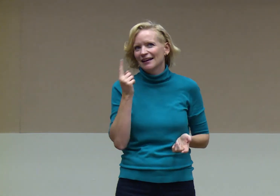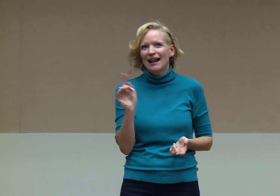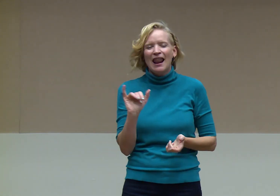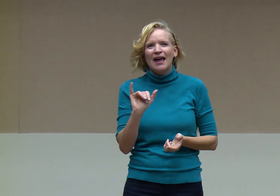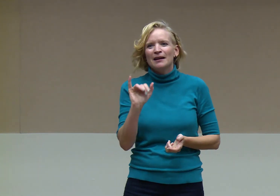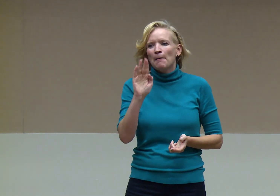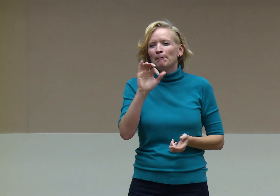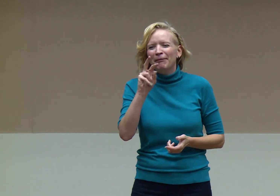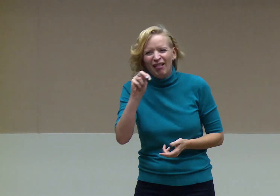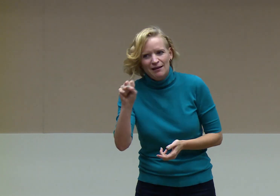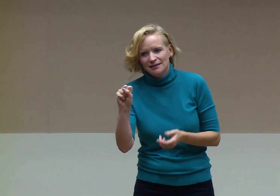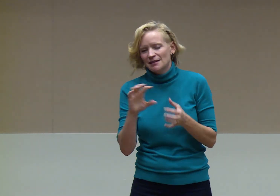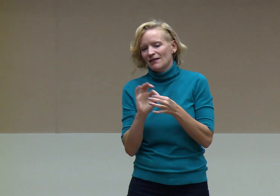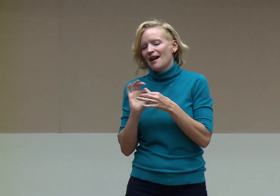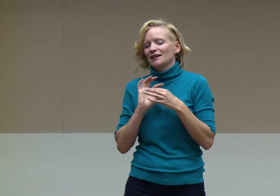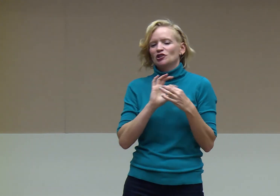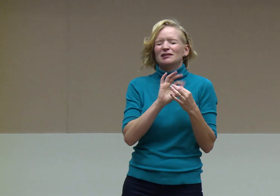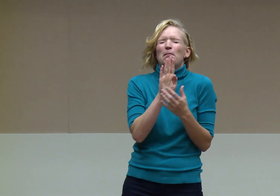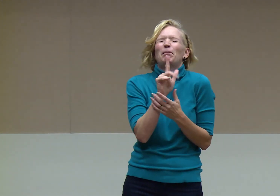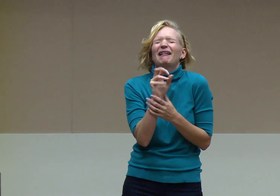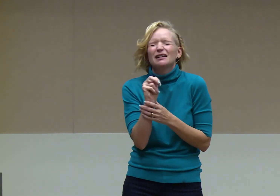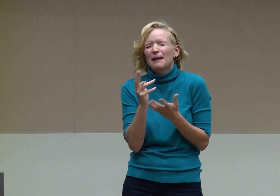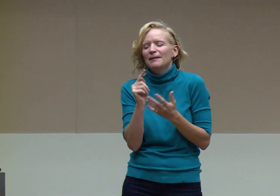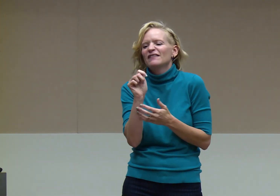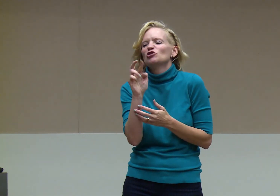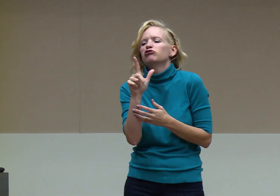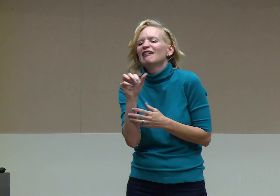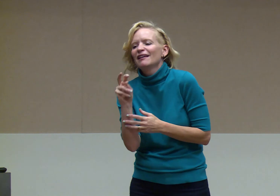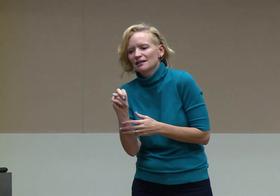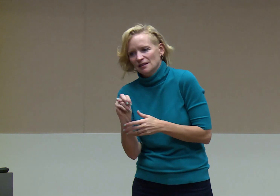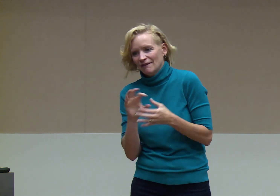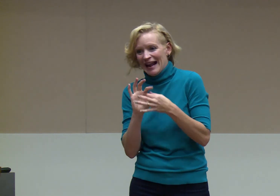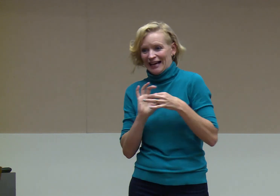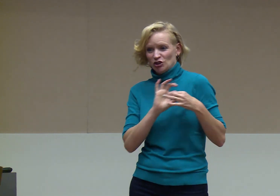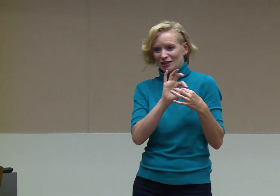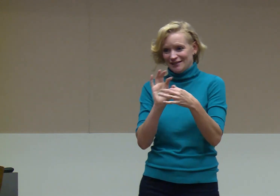happening within your brain. Millions and millions of-- maybe even trillions